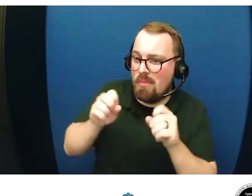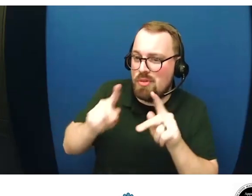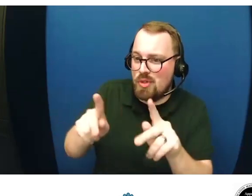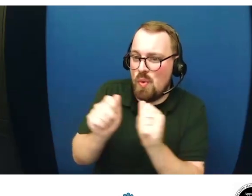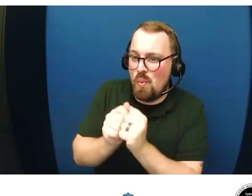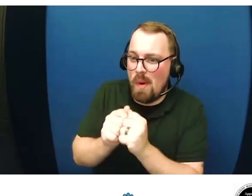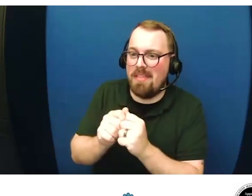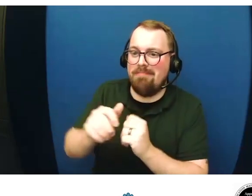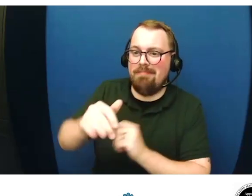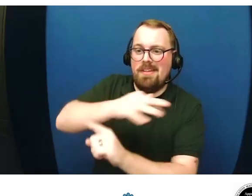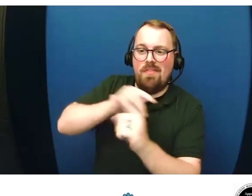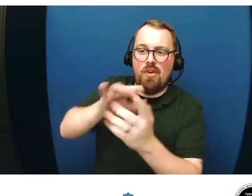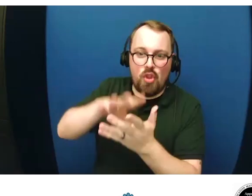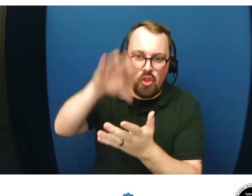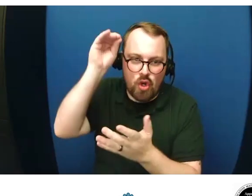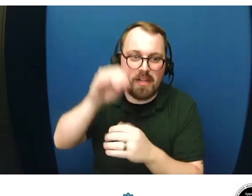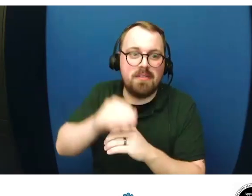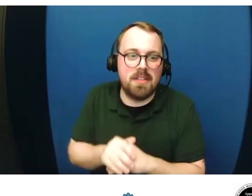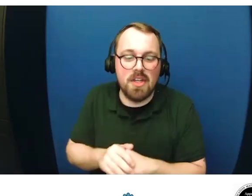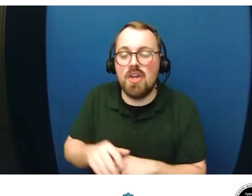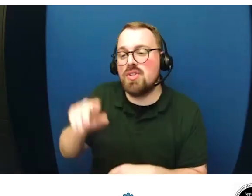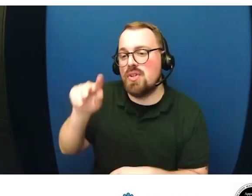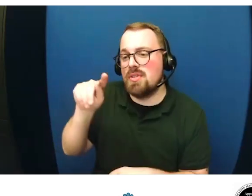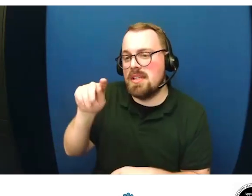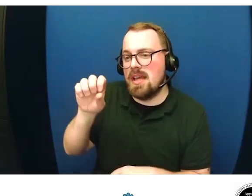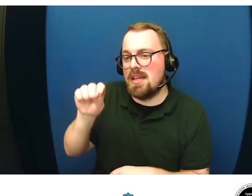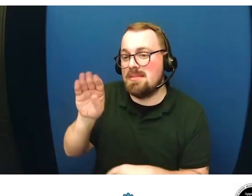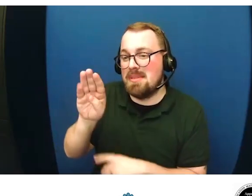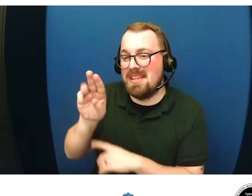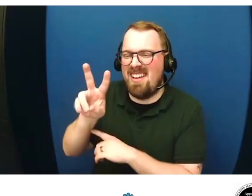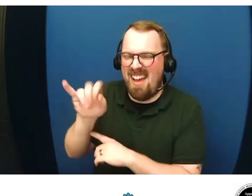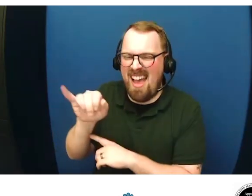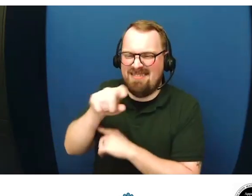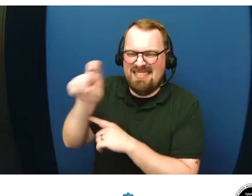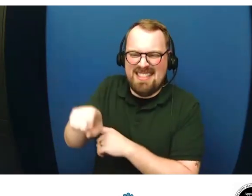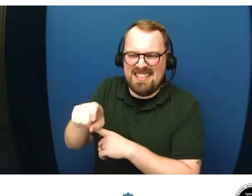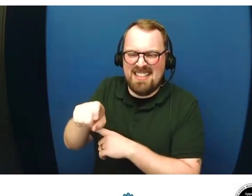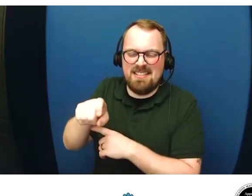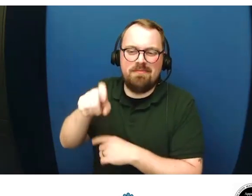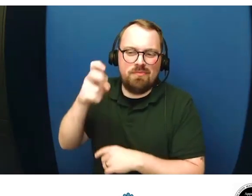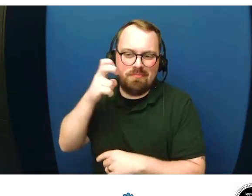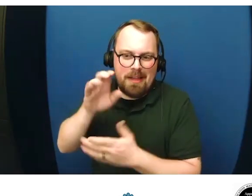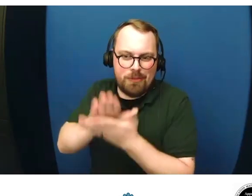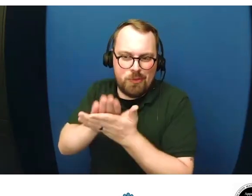This is a definition from the TSBVI, Texas School for the Blind and Visually Impaired, website...